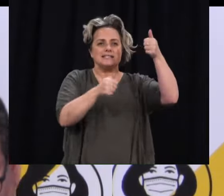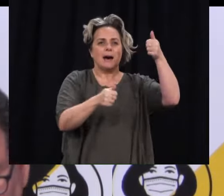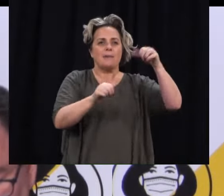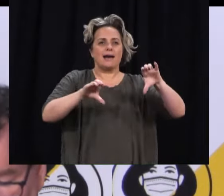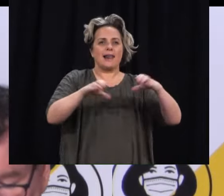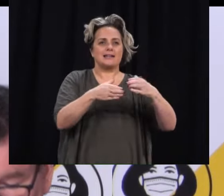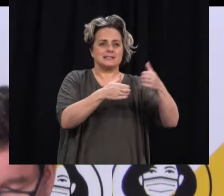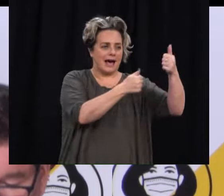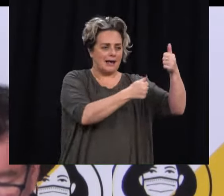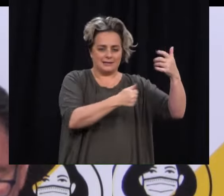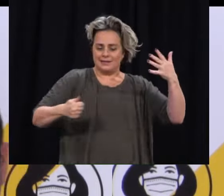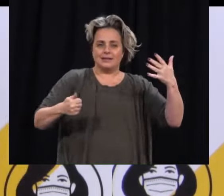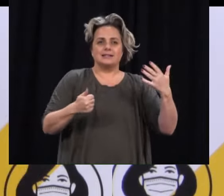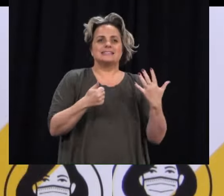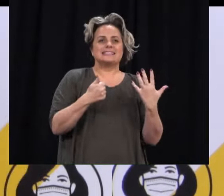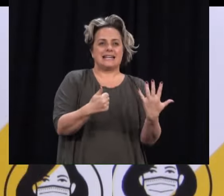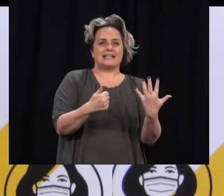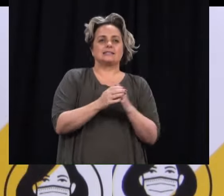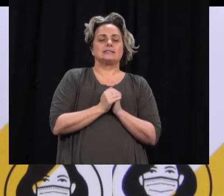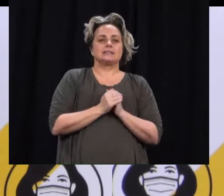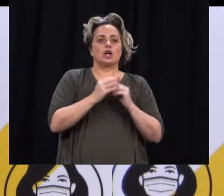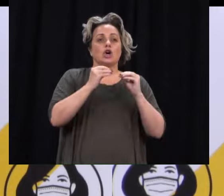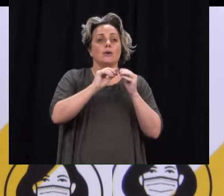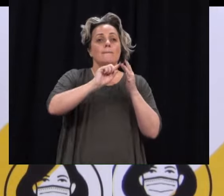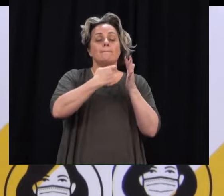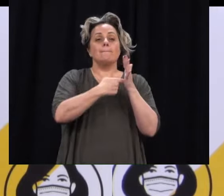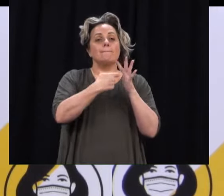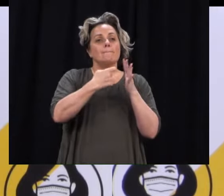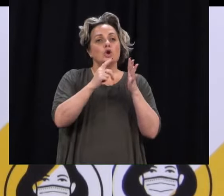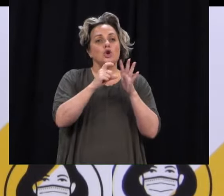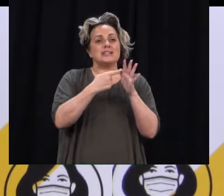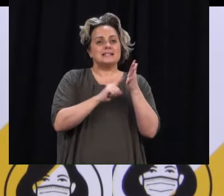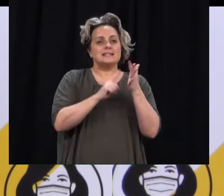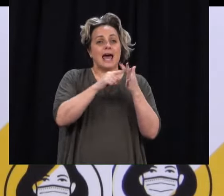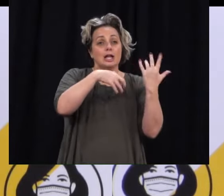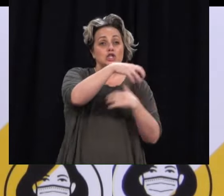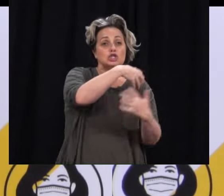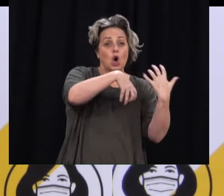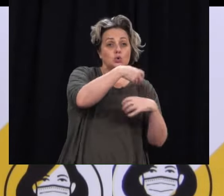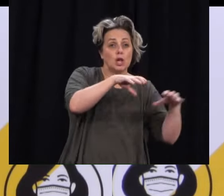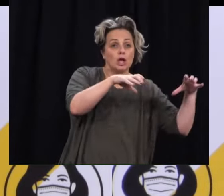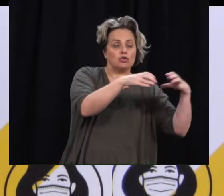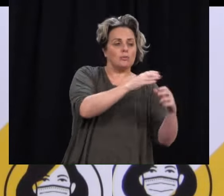we do have is about six locations of interest or I guess what we would call sub-